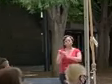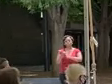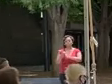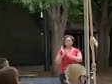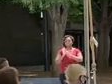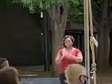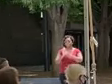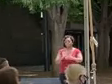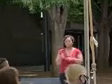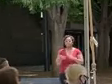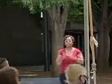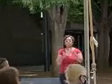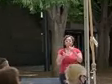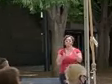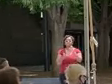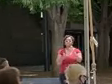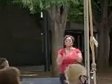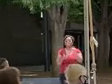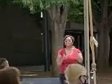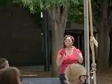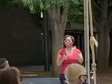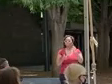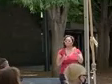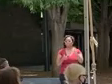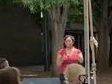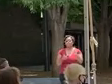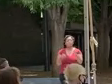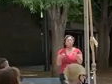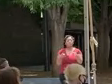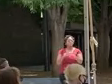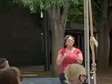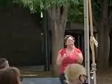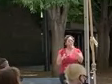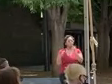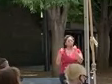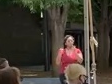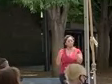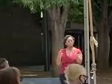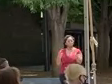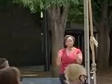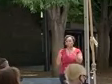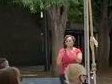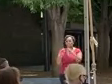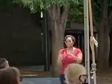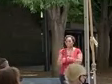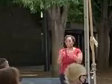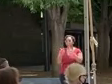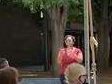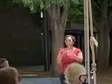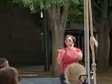and redo exhibits to prevent information by multiple modes including text, graphic and audio.